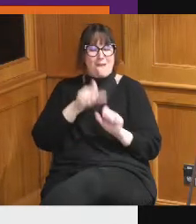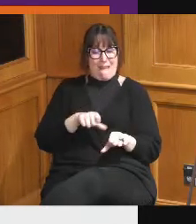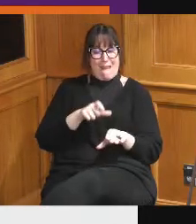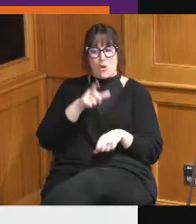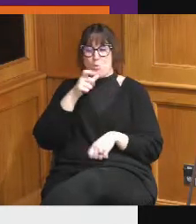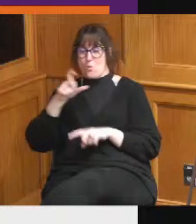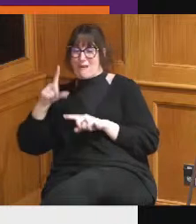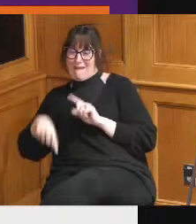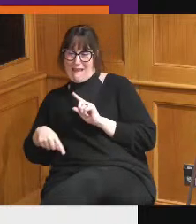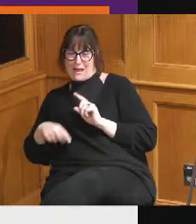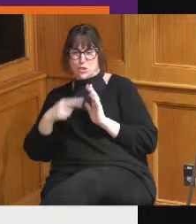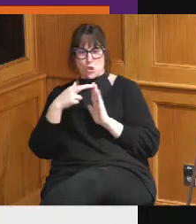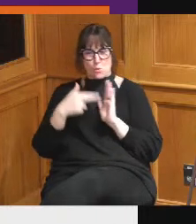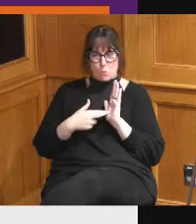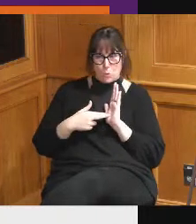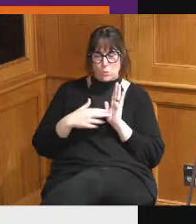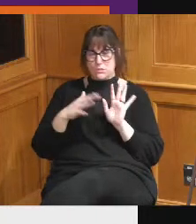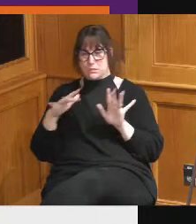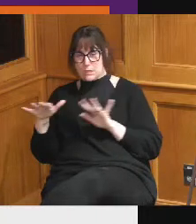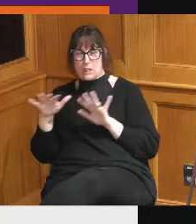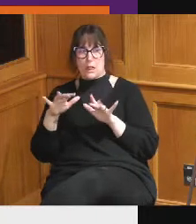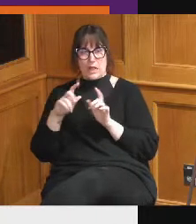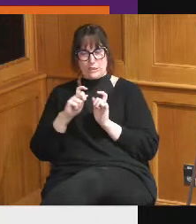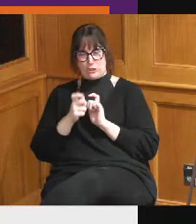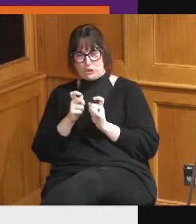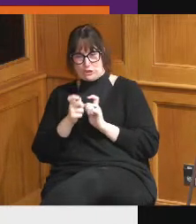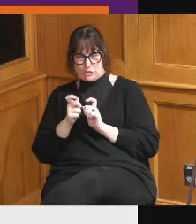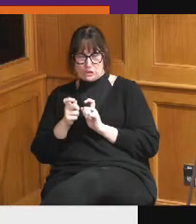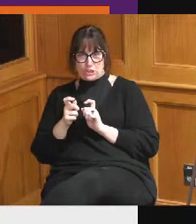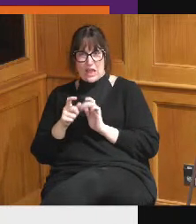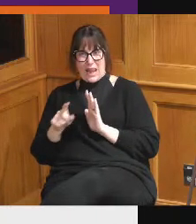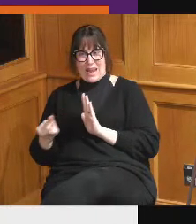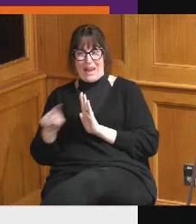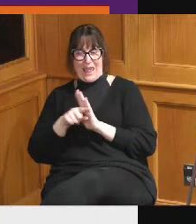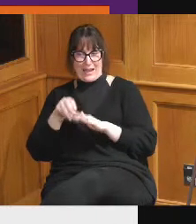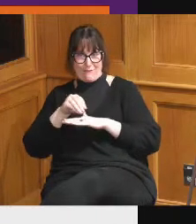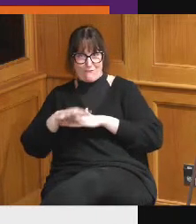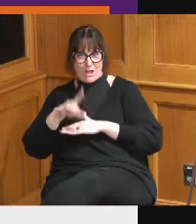going to be and they made some changes in those that really had a negative effect on projects in